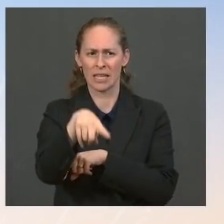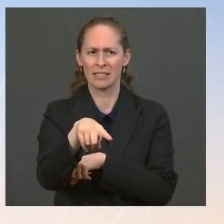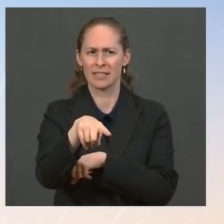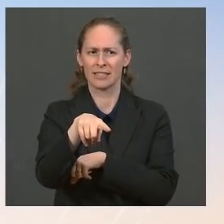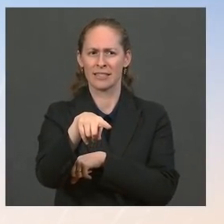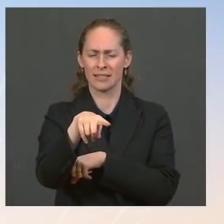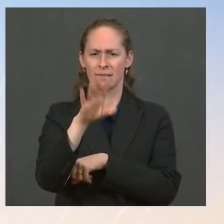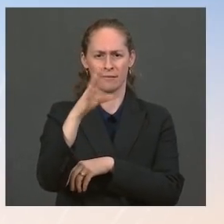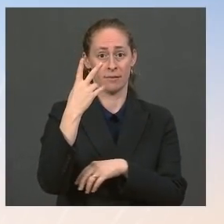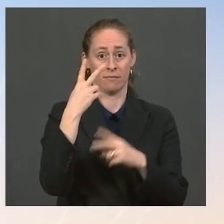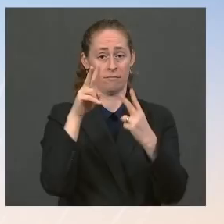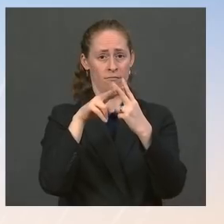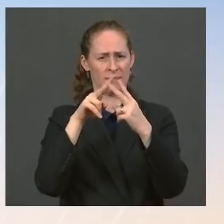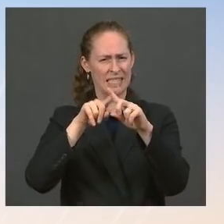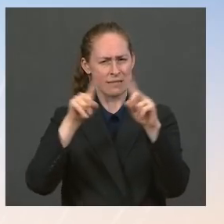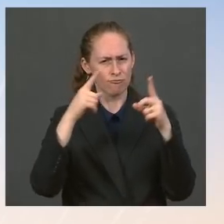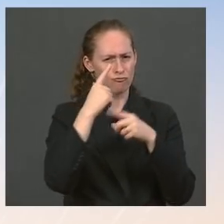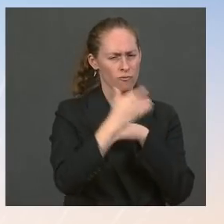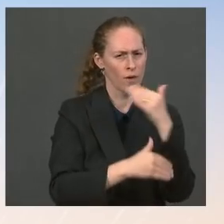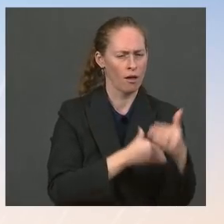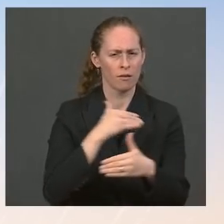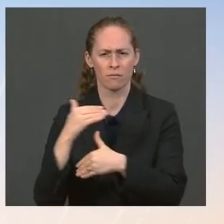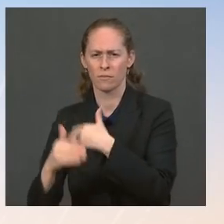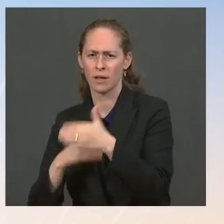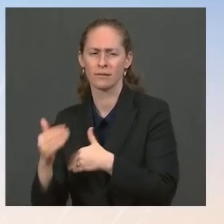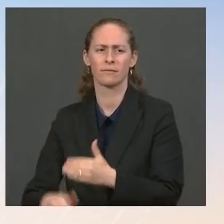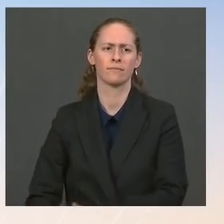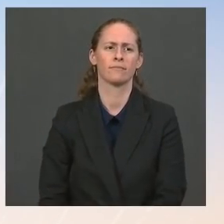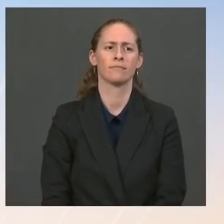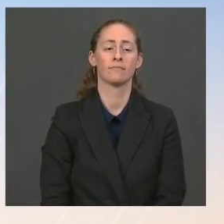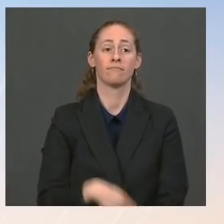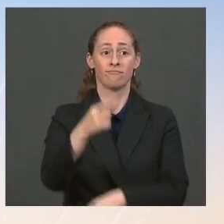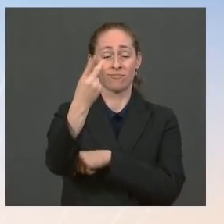First of all, the images, as I expressed earlier --